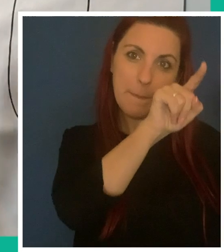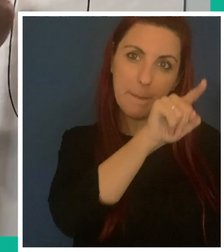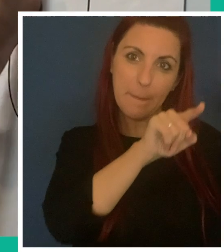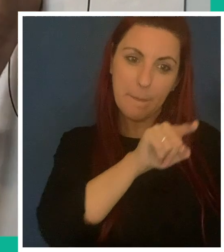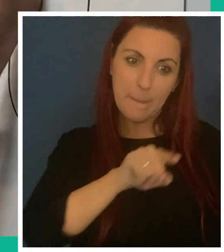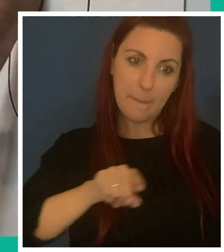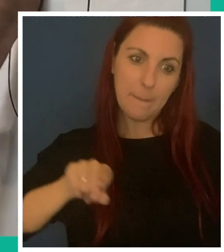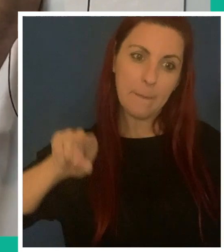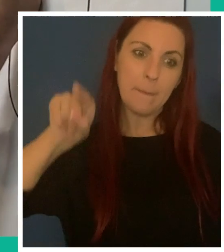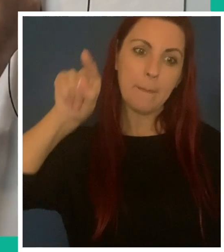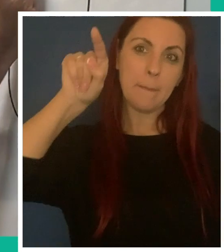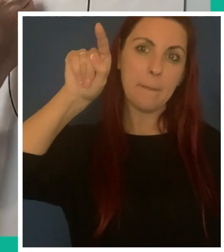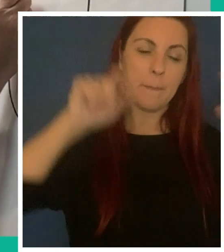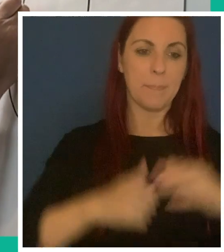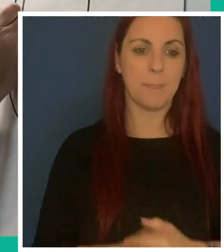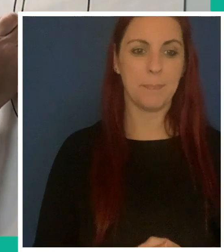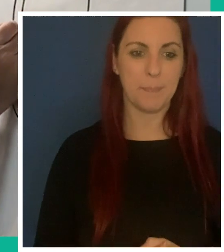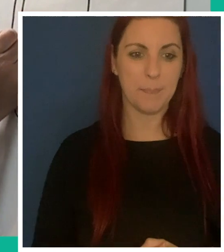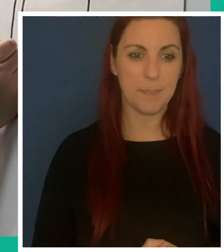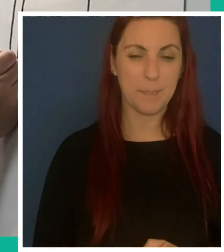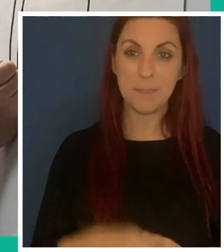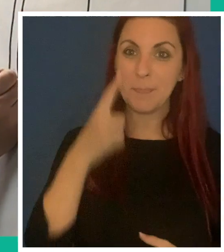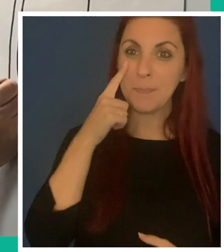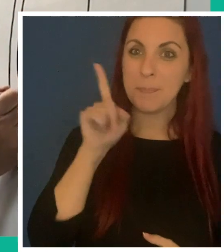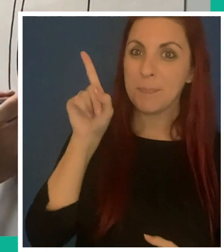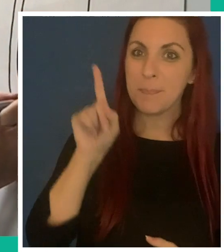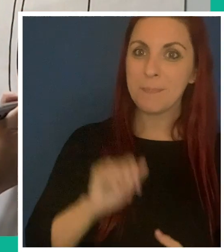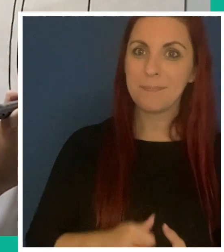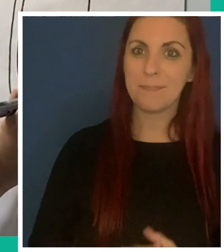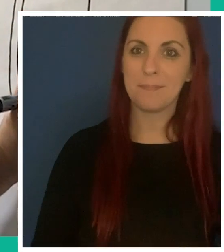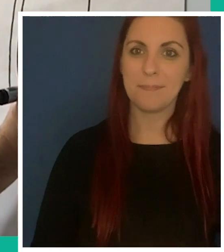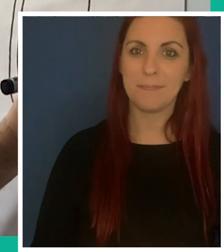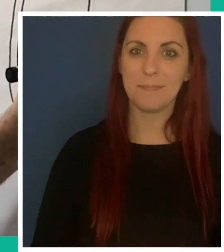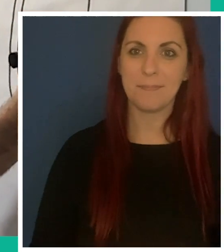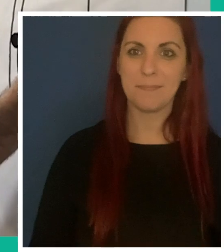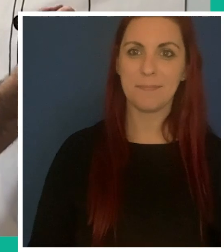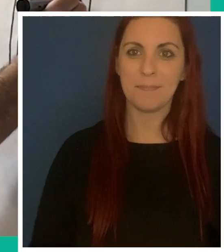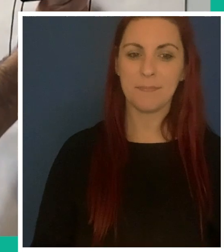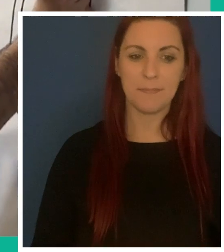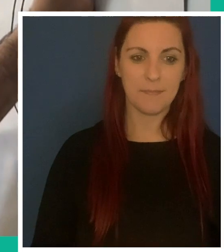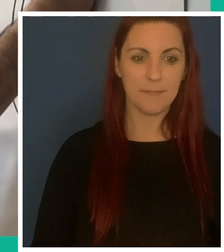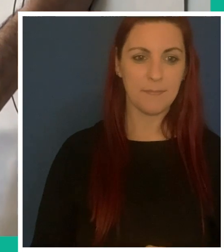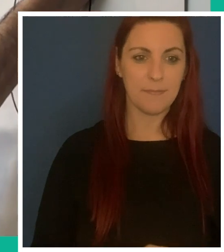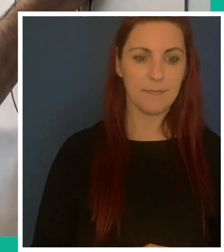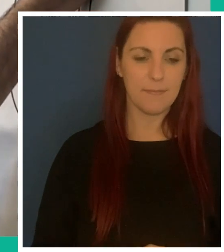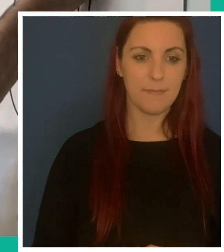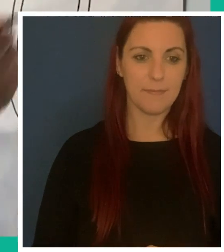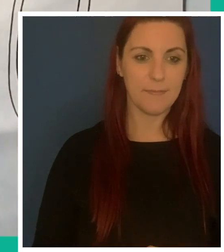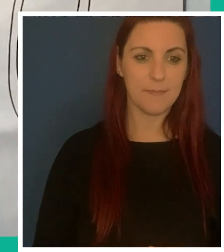with the U shape that comes down, down, down, down, down around, around, around, around, around, up, up, up, stop!